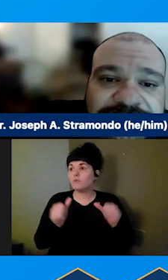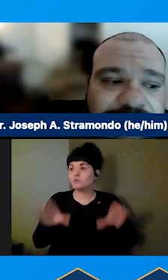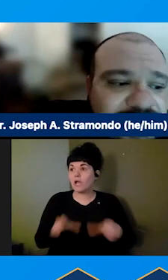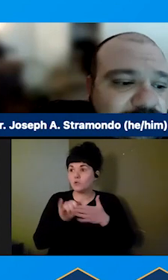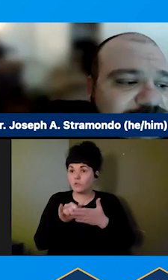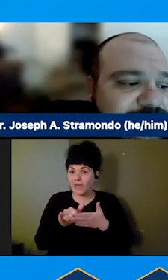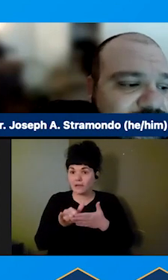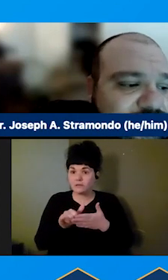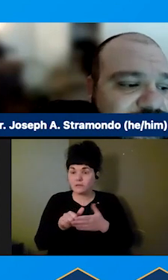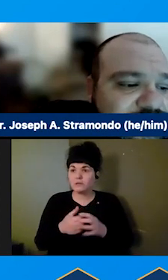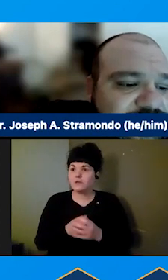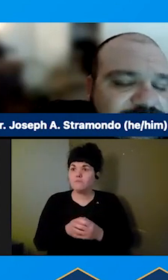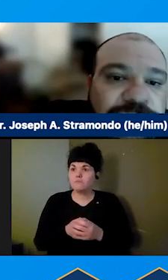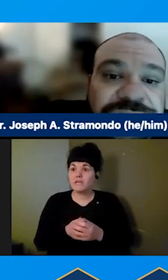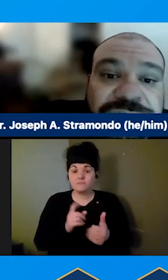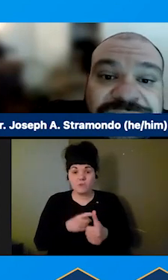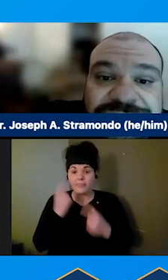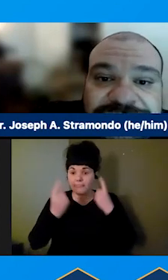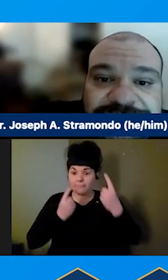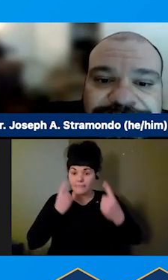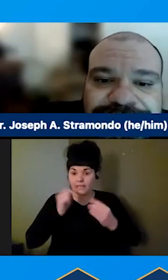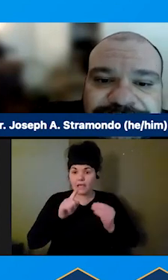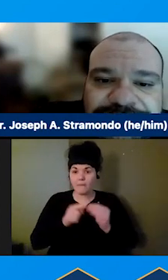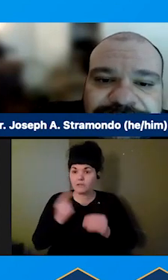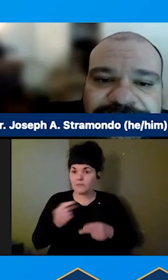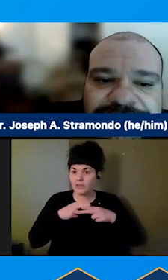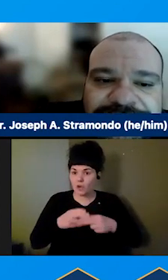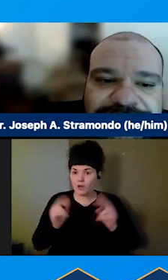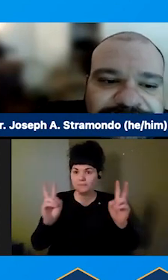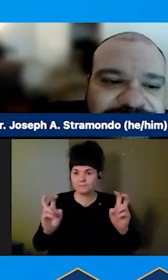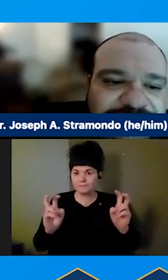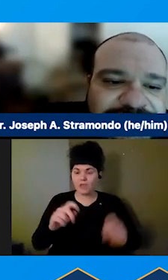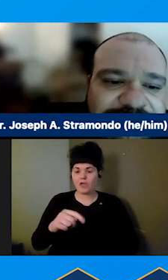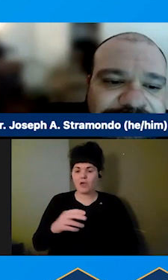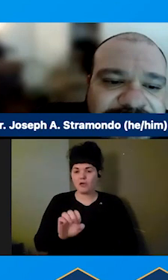by thinking about what's called the burrito test. Okay. So